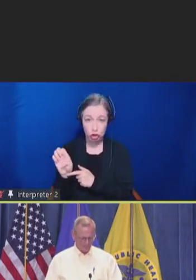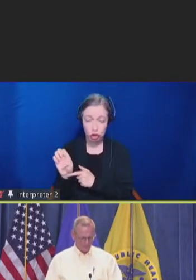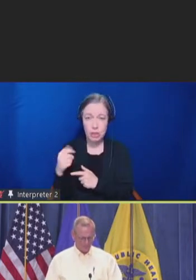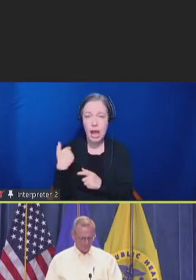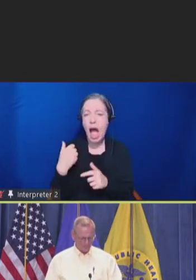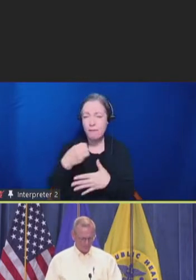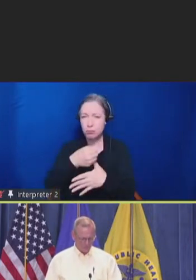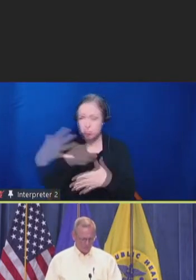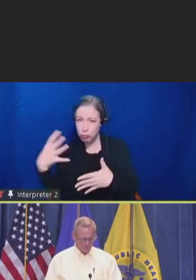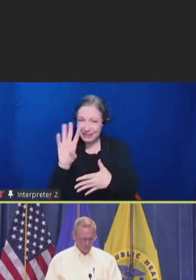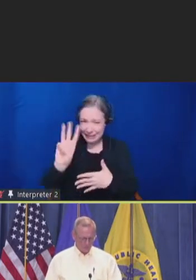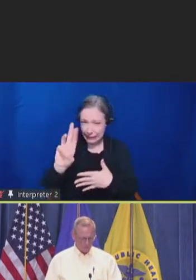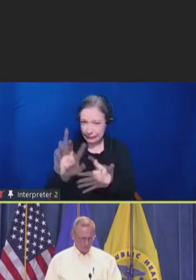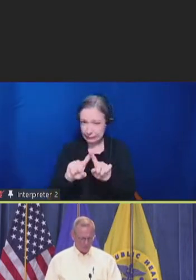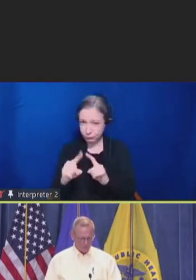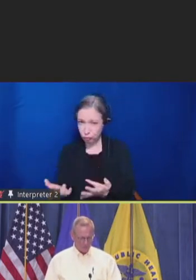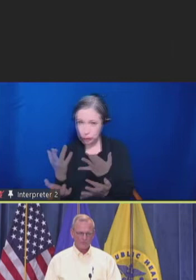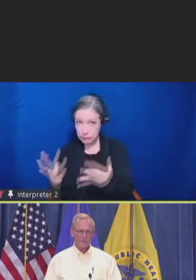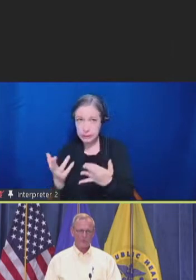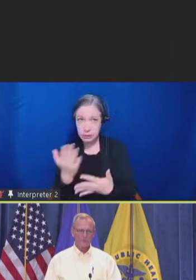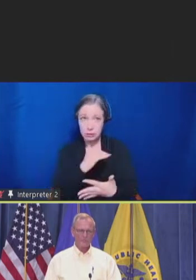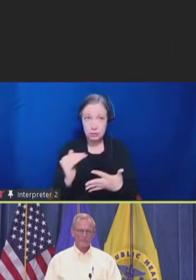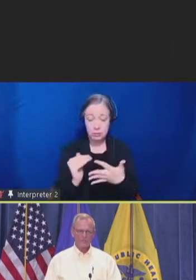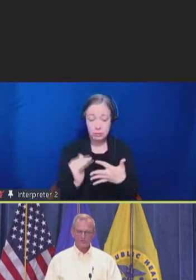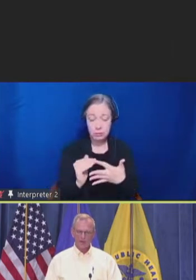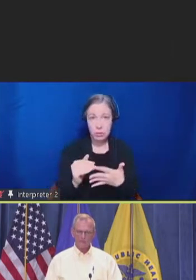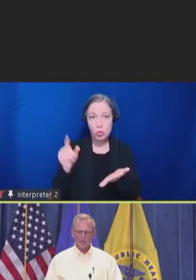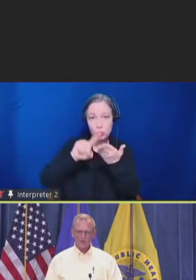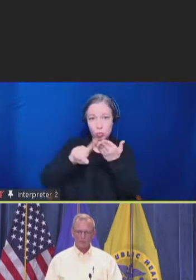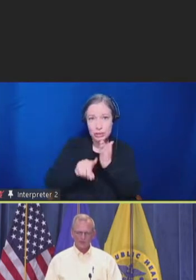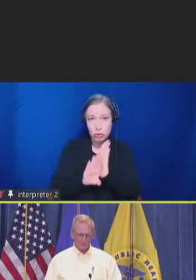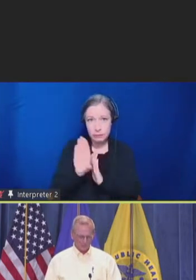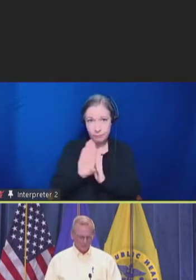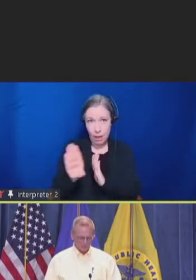The next is on research and discovery containing five recommendations.